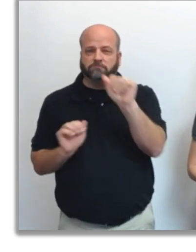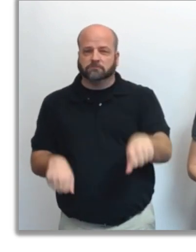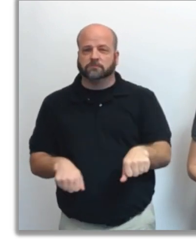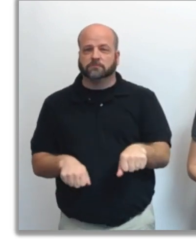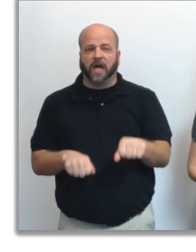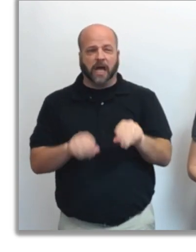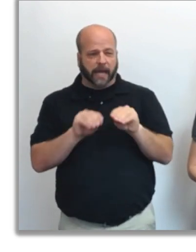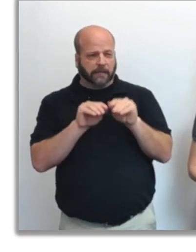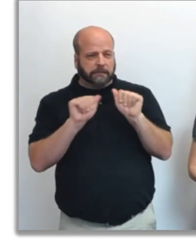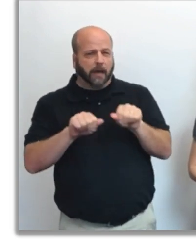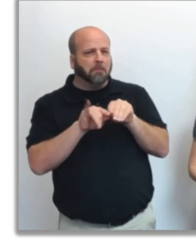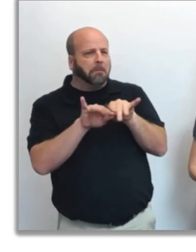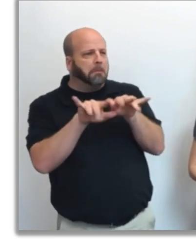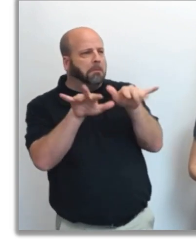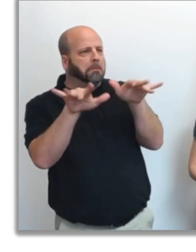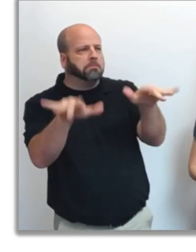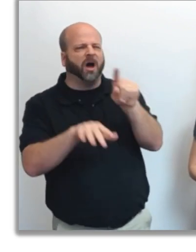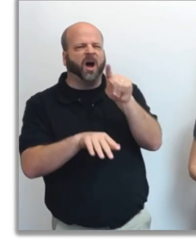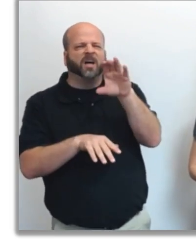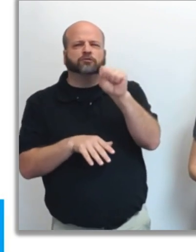span hundreds of miles of coastline.